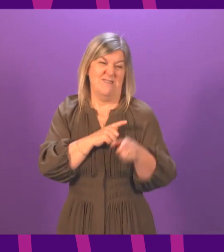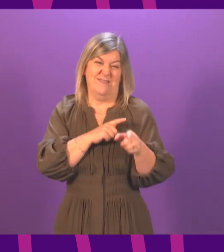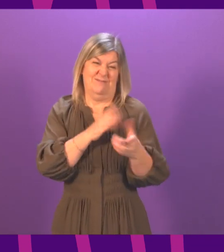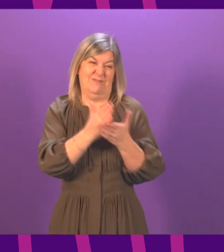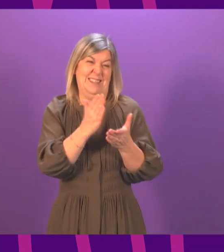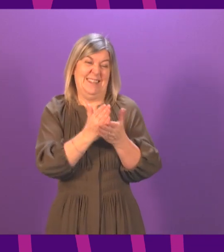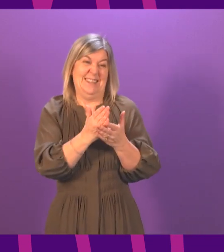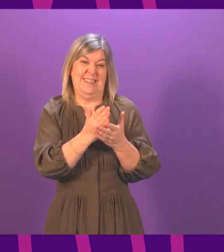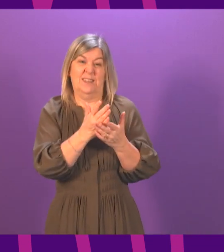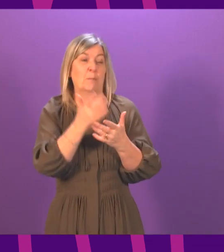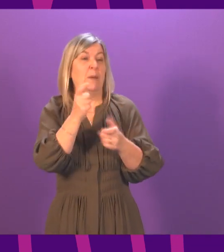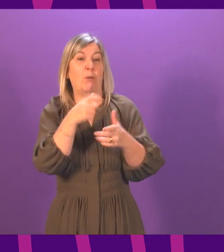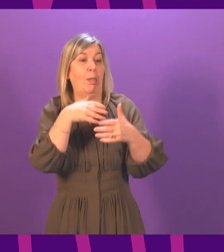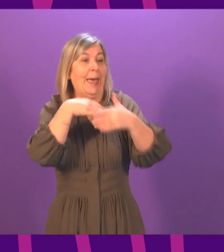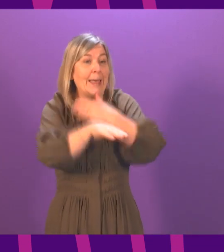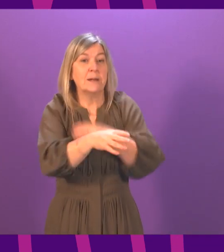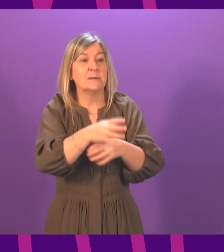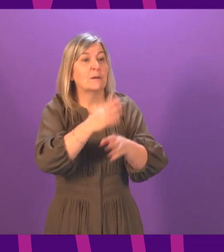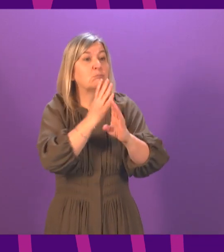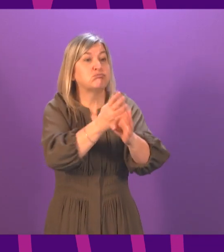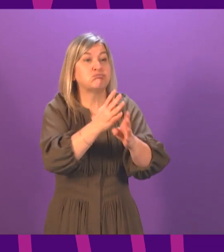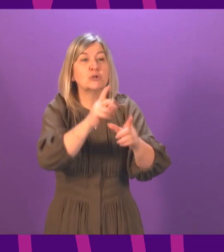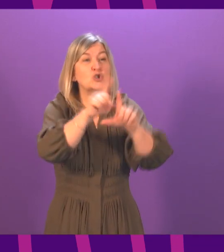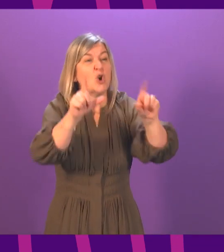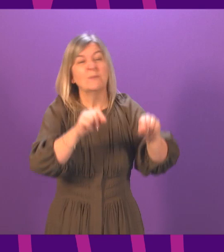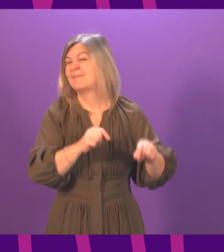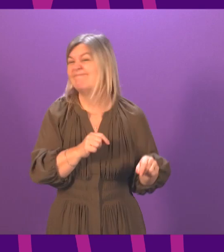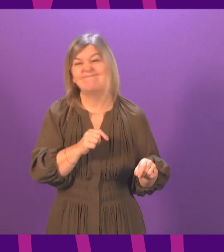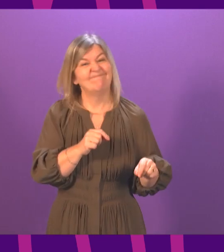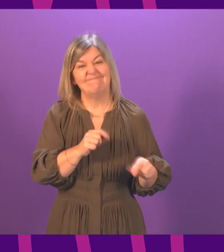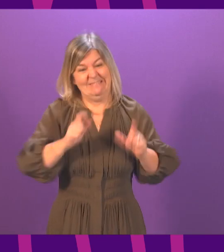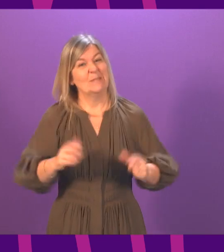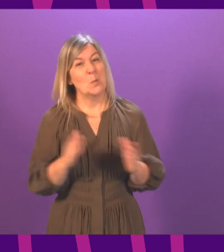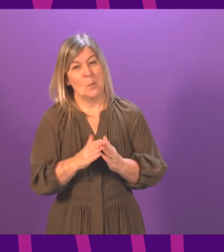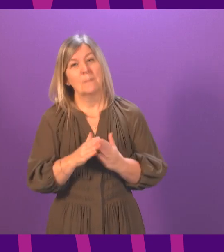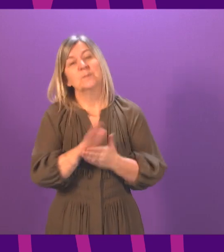have to adapt to meet those challenges as we start to recover from the acute phase of the crisis.